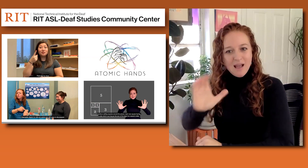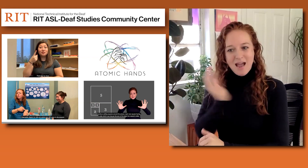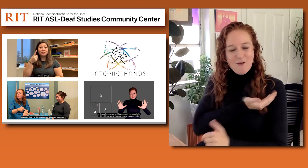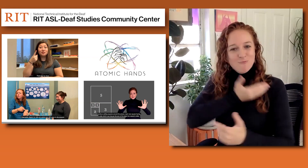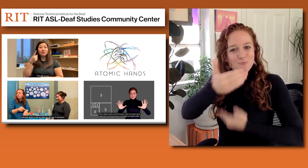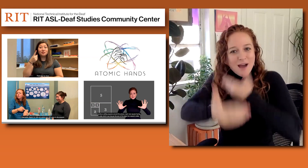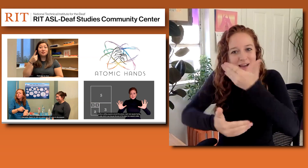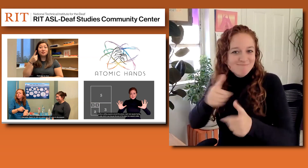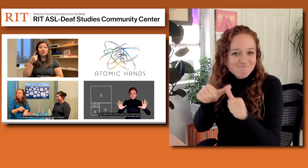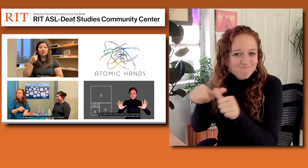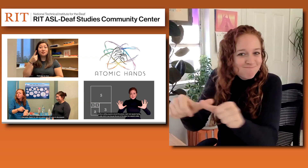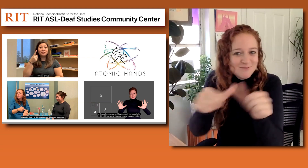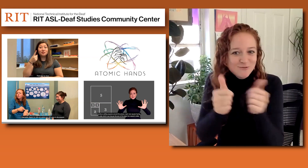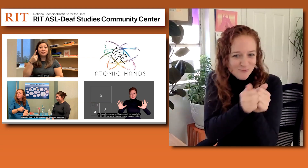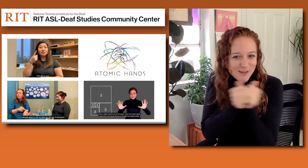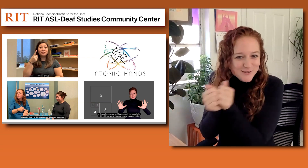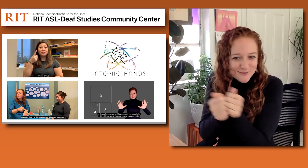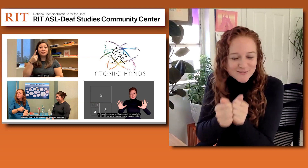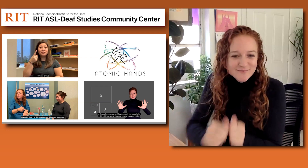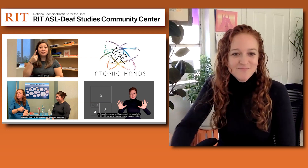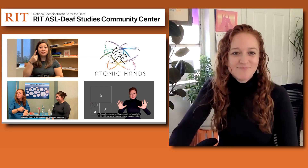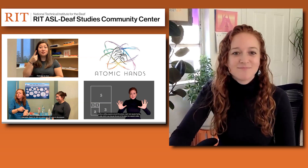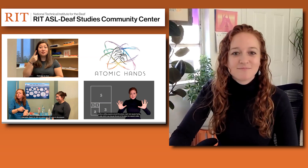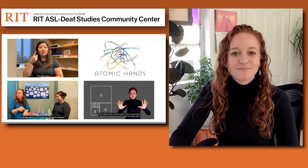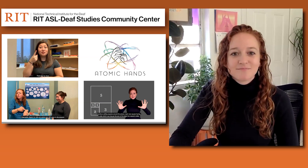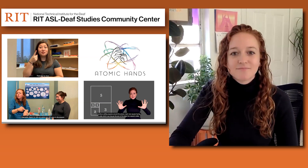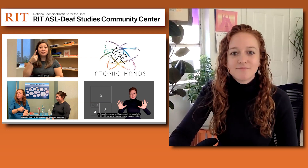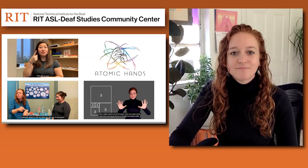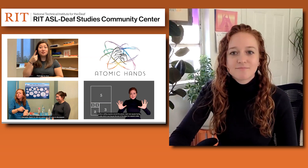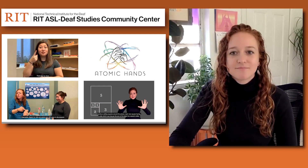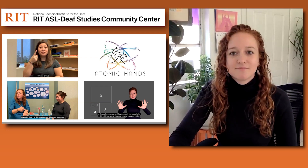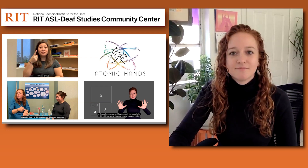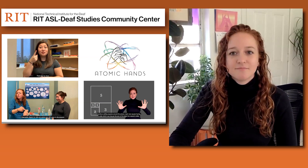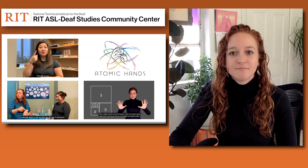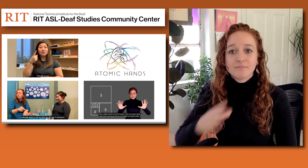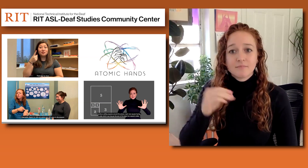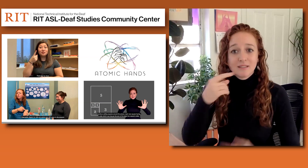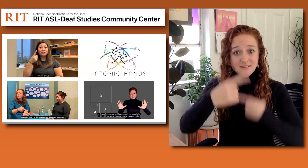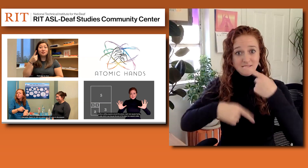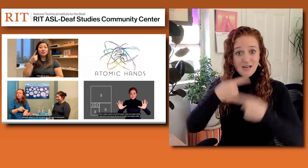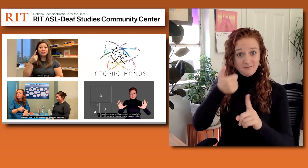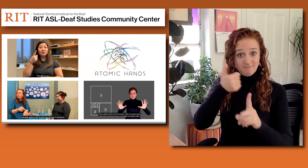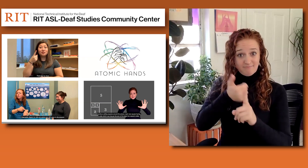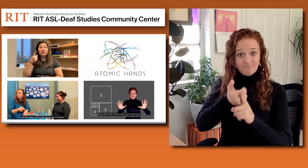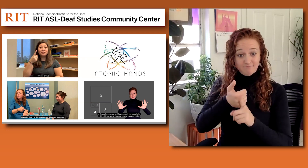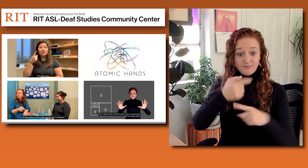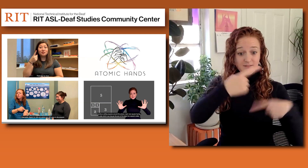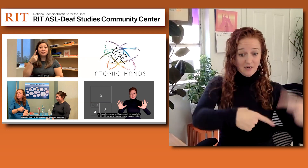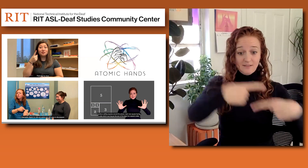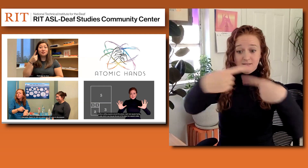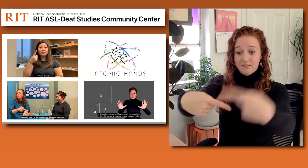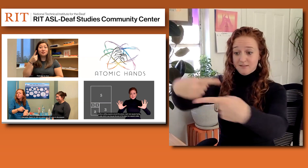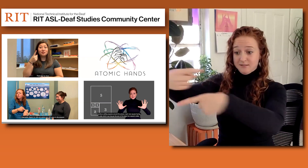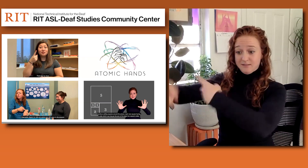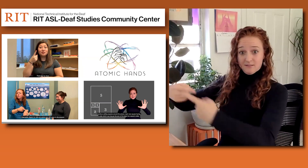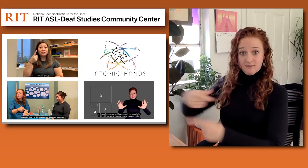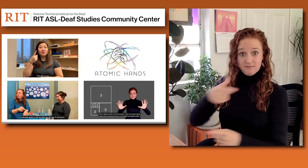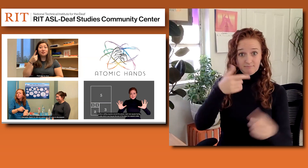through that process, that we are doing it together." The signs themselves are not the only thing,